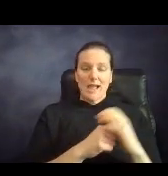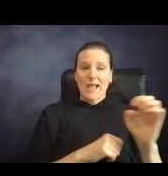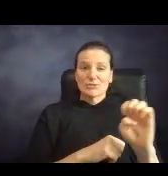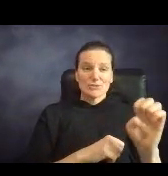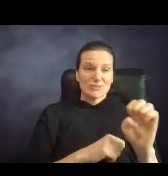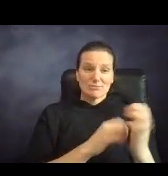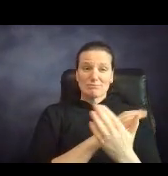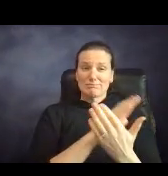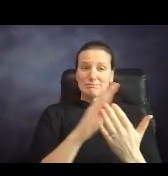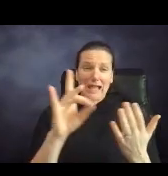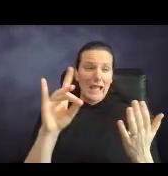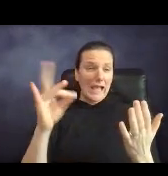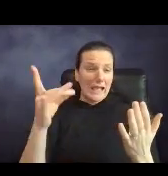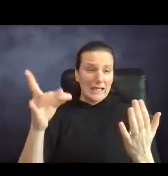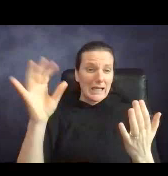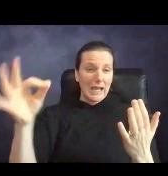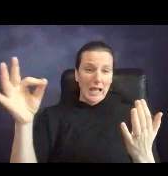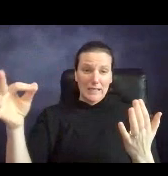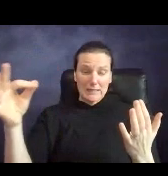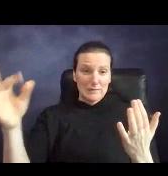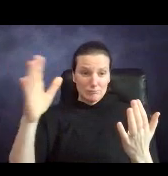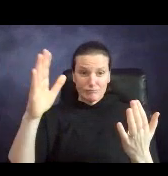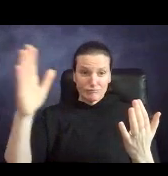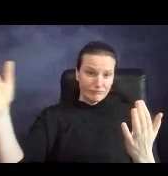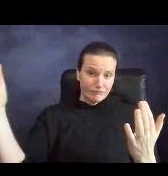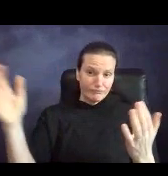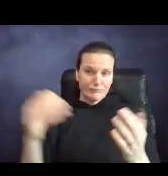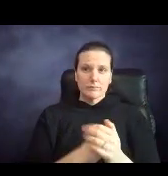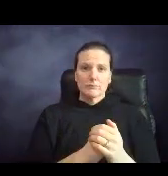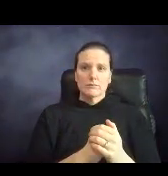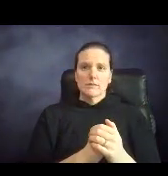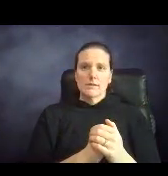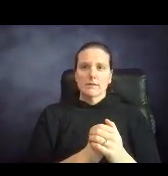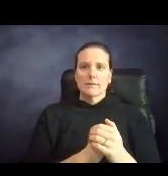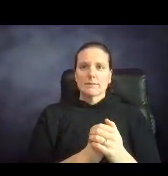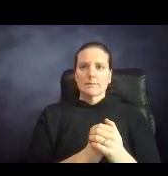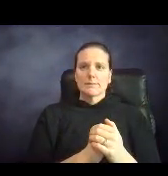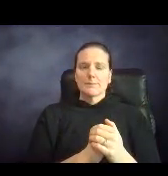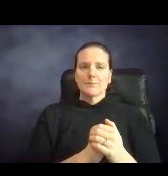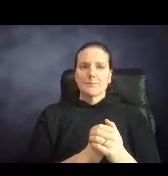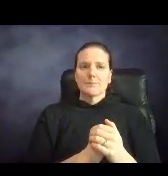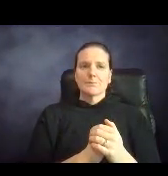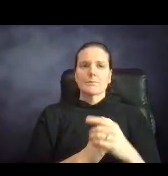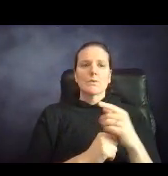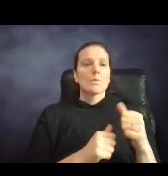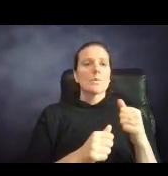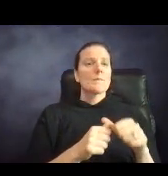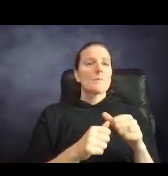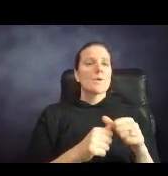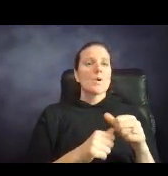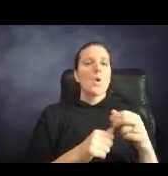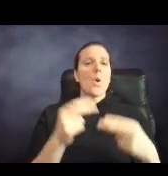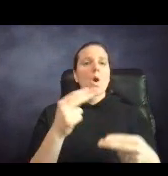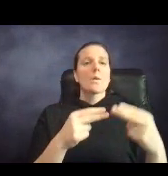eighties and nineties metabolic considerations. Remember the estro, the hormones are gonna be using pathways. And if those pathways are cluttered up